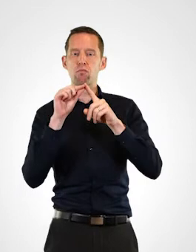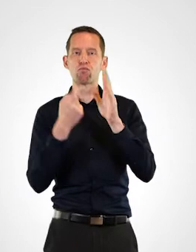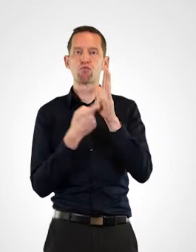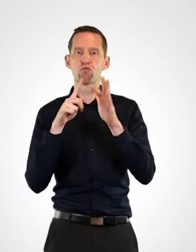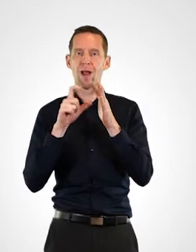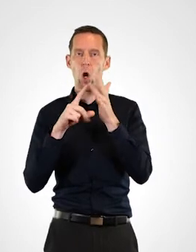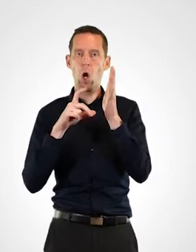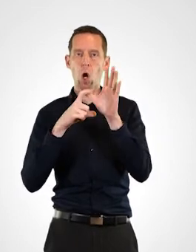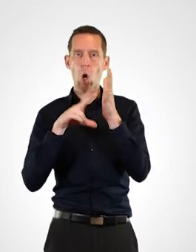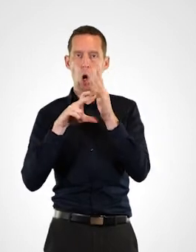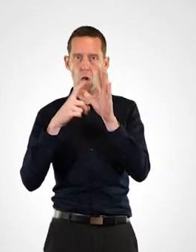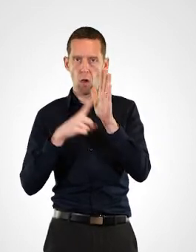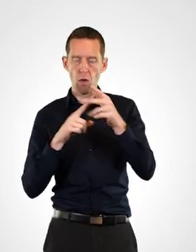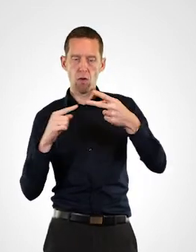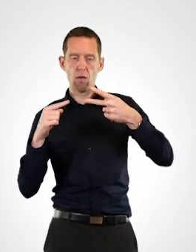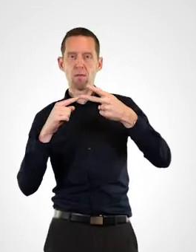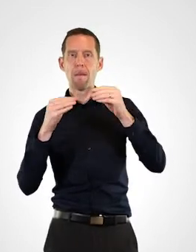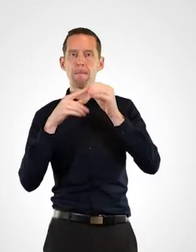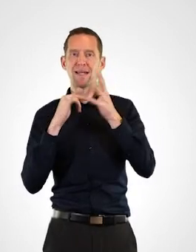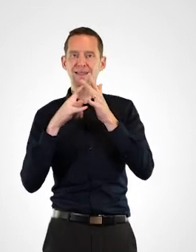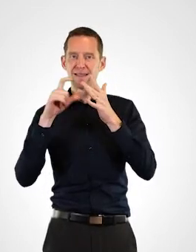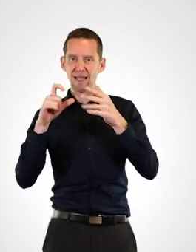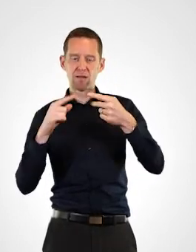basic canonical or advanced forms.